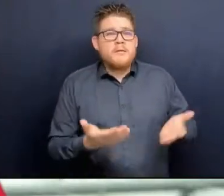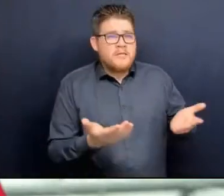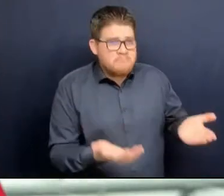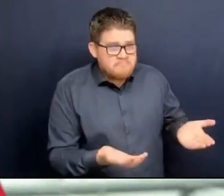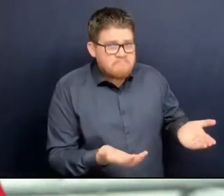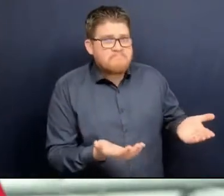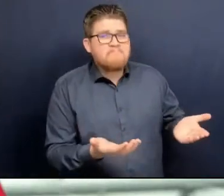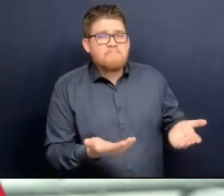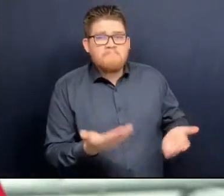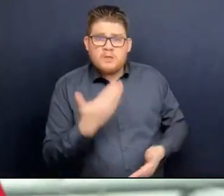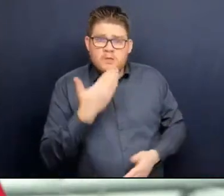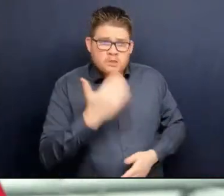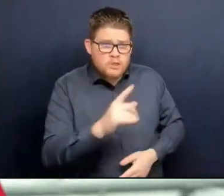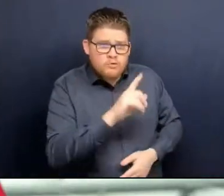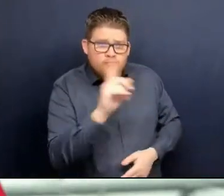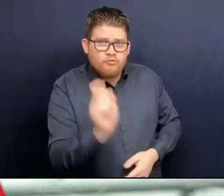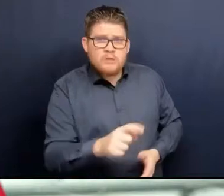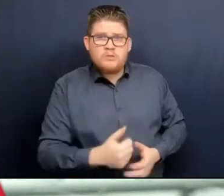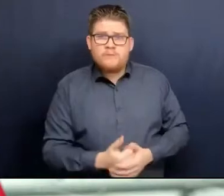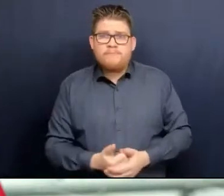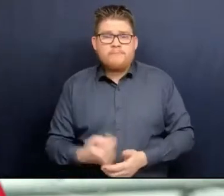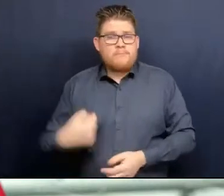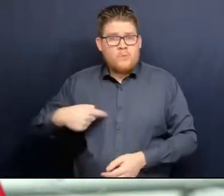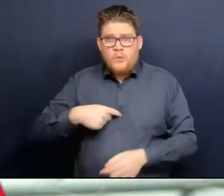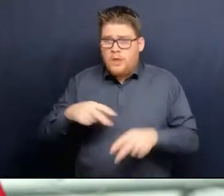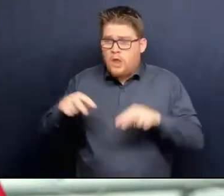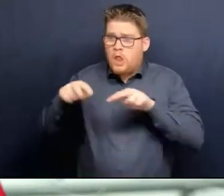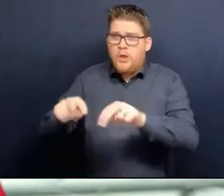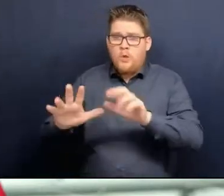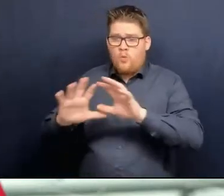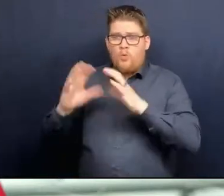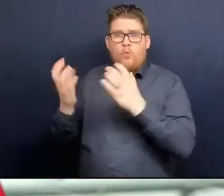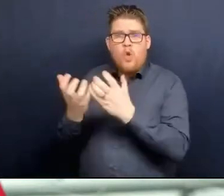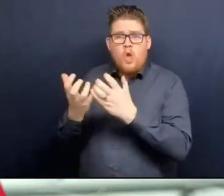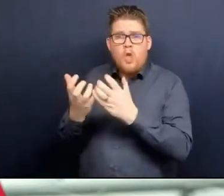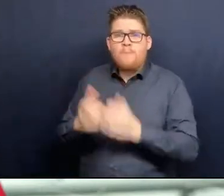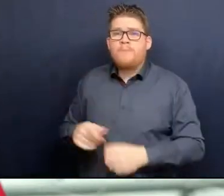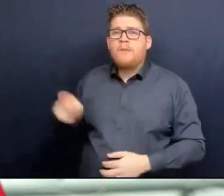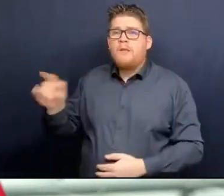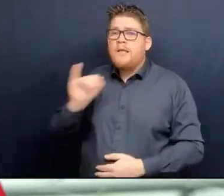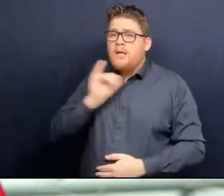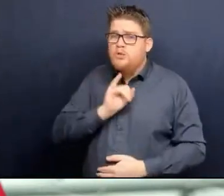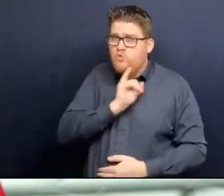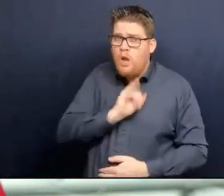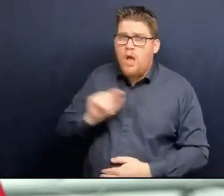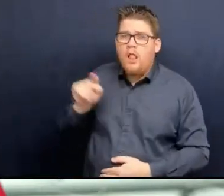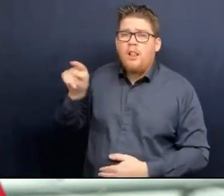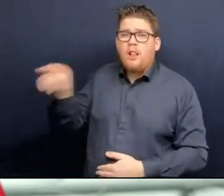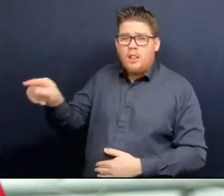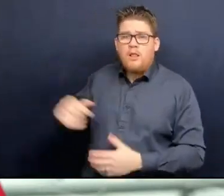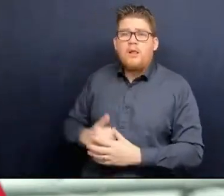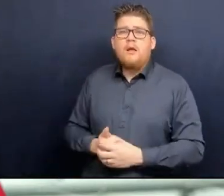around the world. Yes we've watched what's going on in